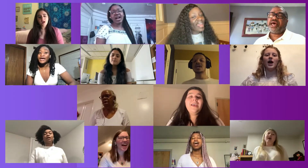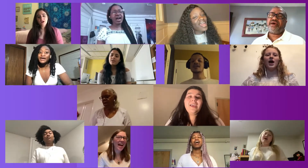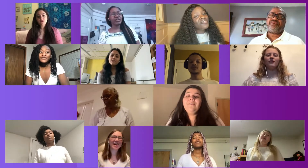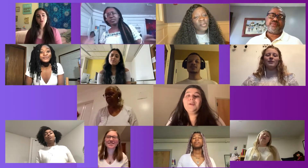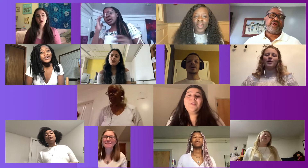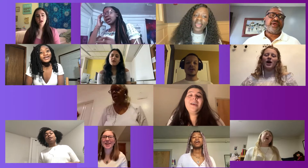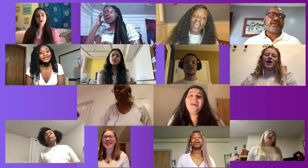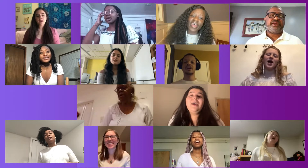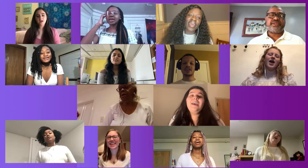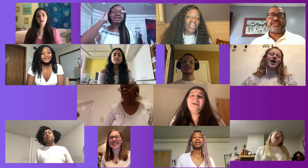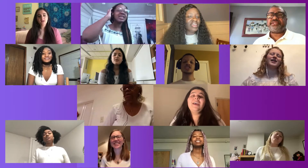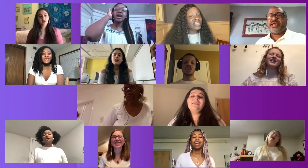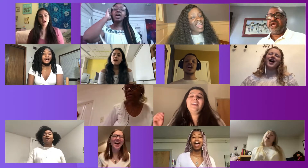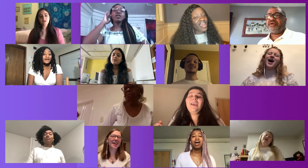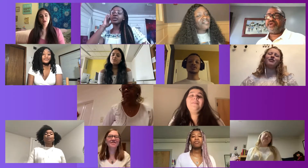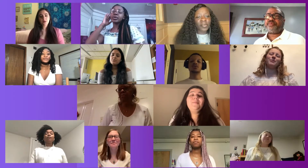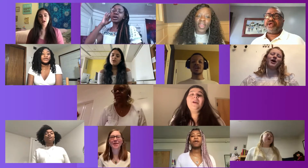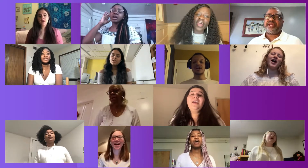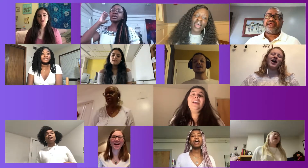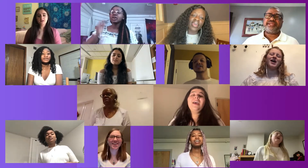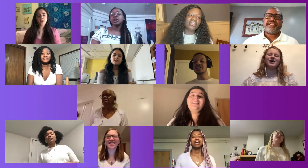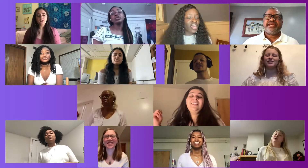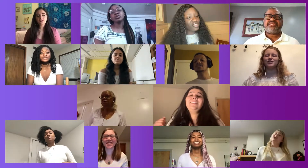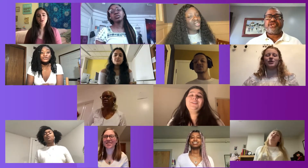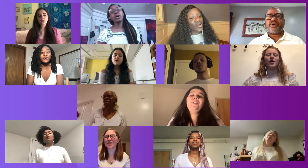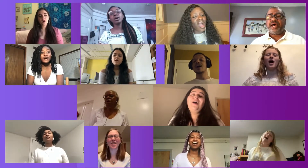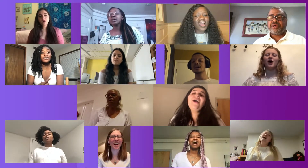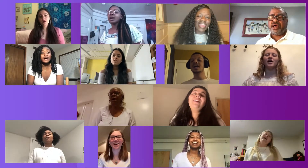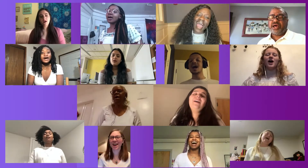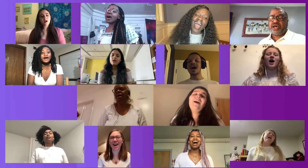Every praise, every praise is to our God